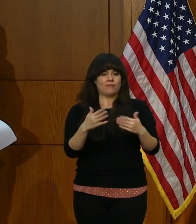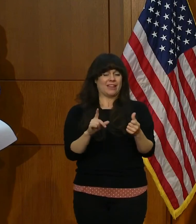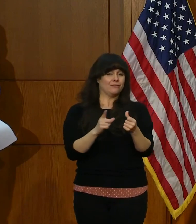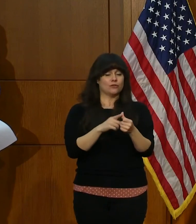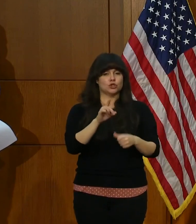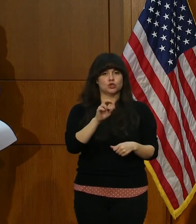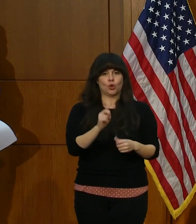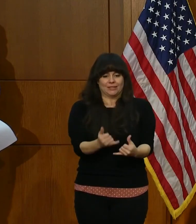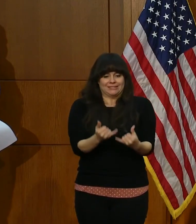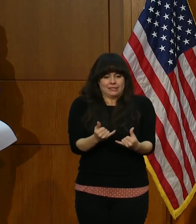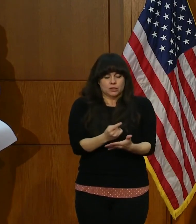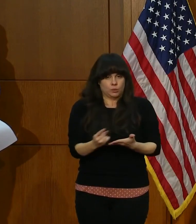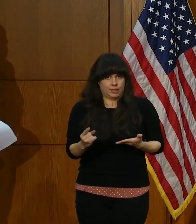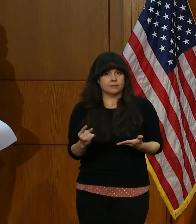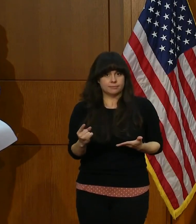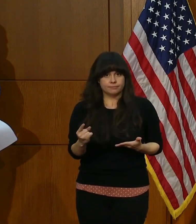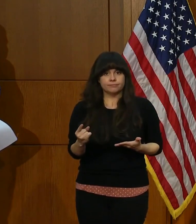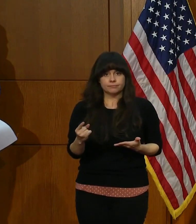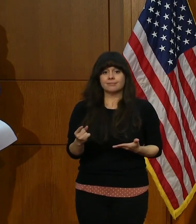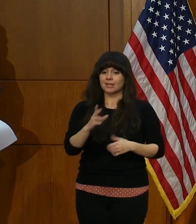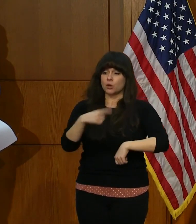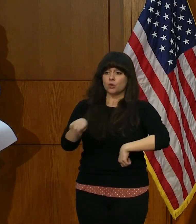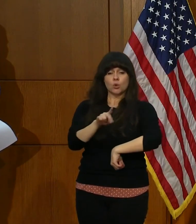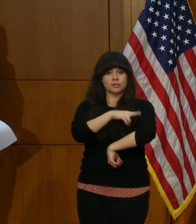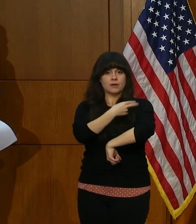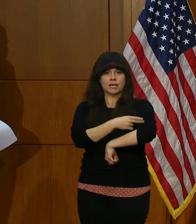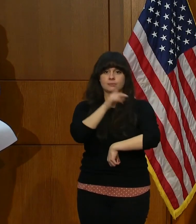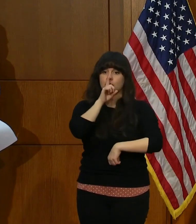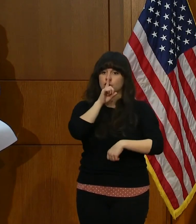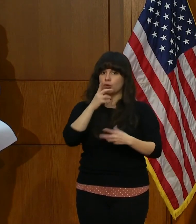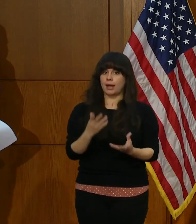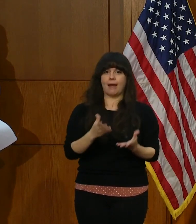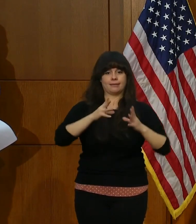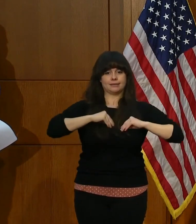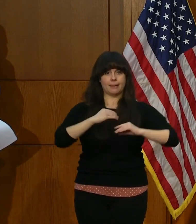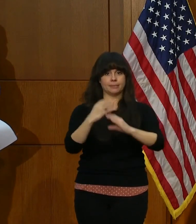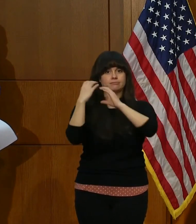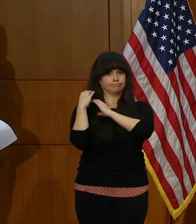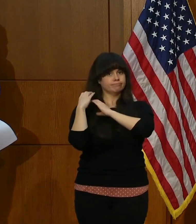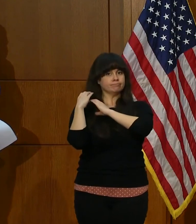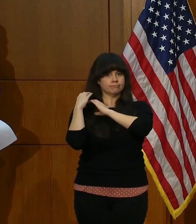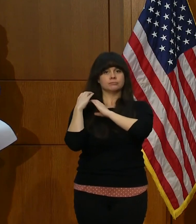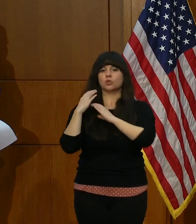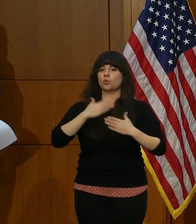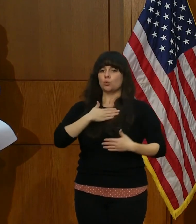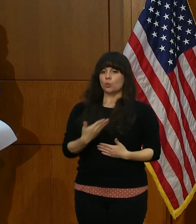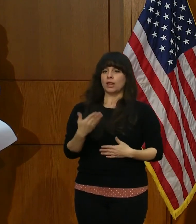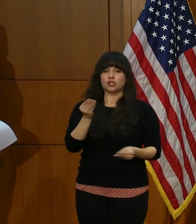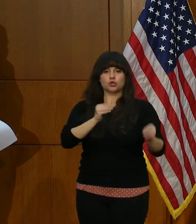MORE FIRST SHOTS IN ARMS RIGHT NOW THIS WEEK. AND HOSPITALS